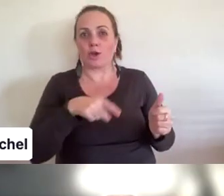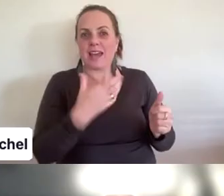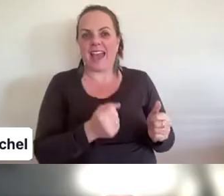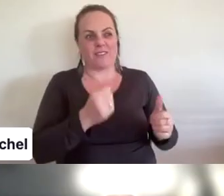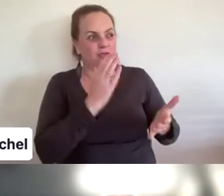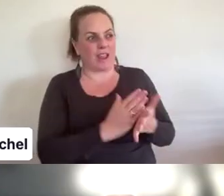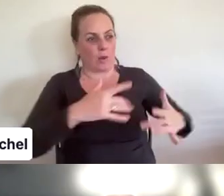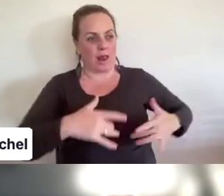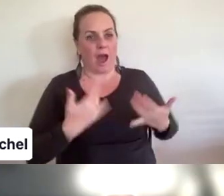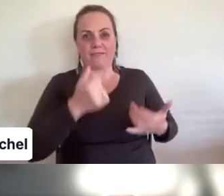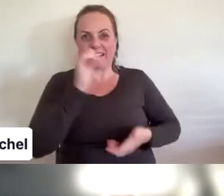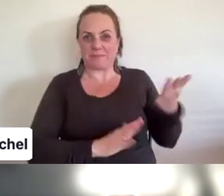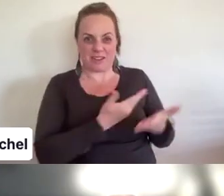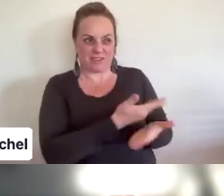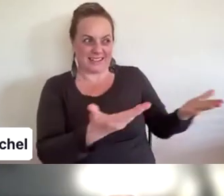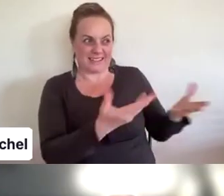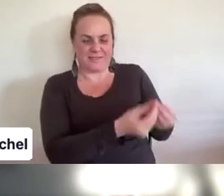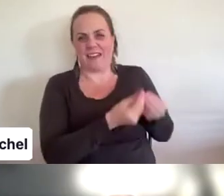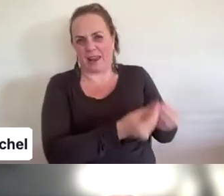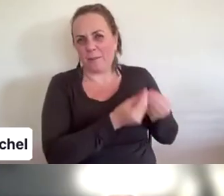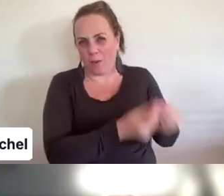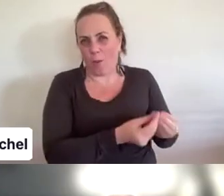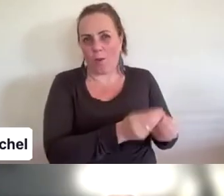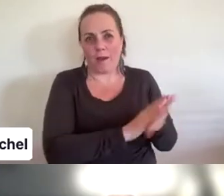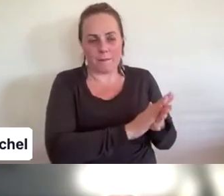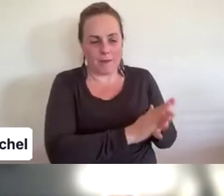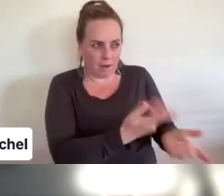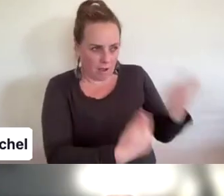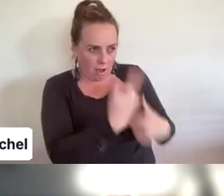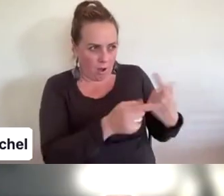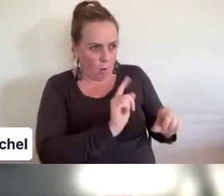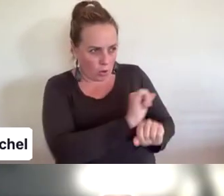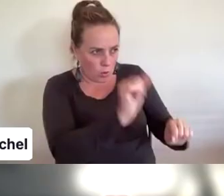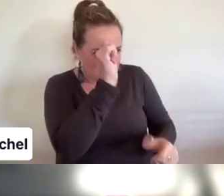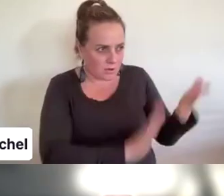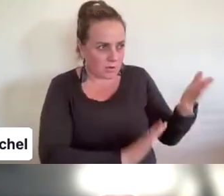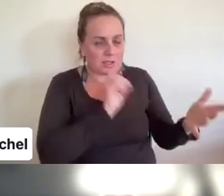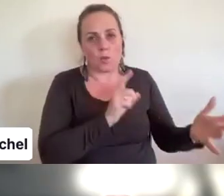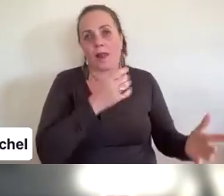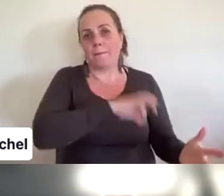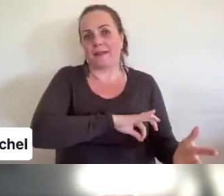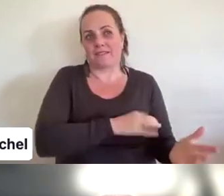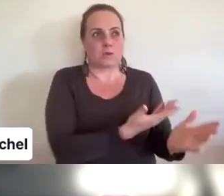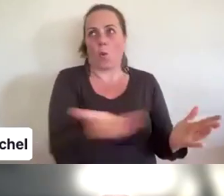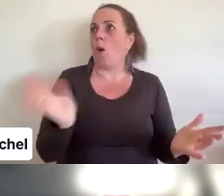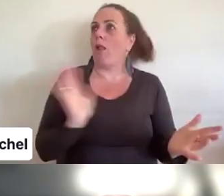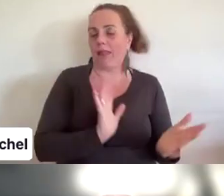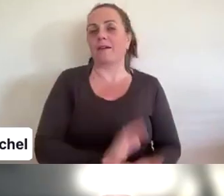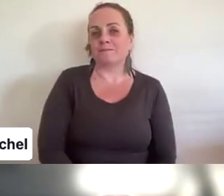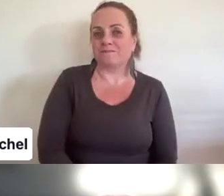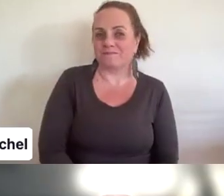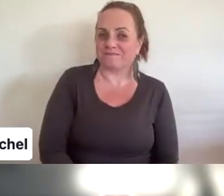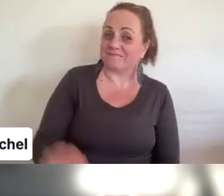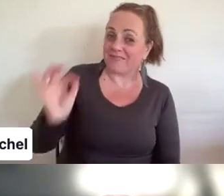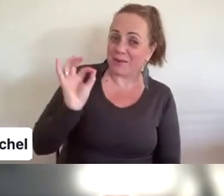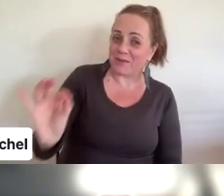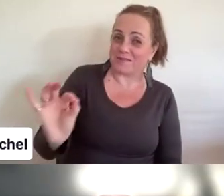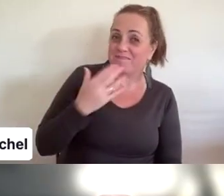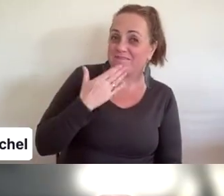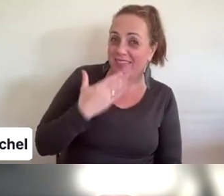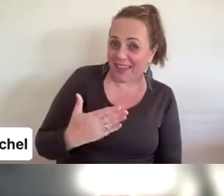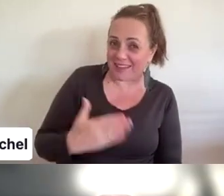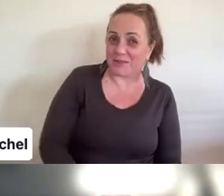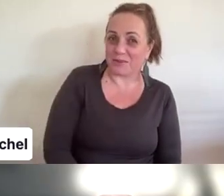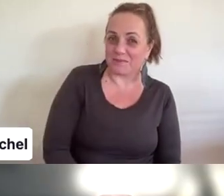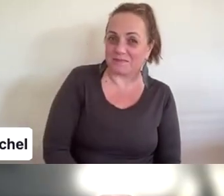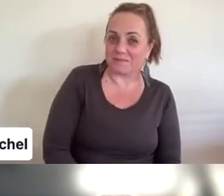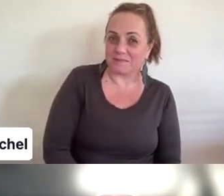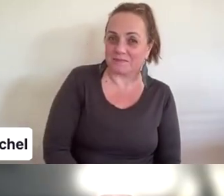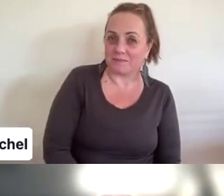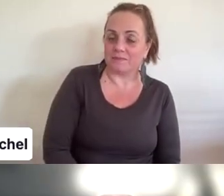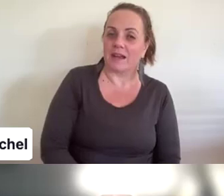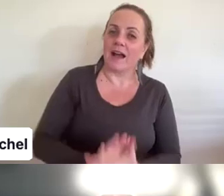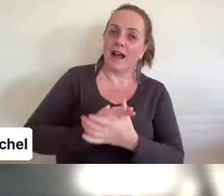that brings insight, that is good for everyone, yeah. Awesome, thank you very much. And appreciate